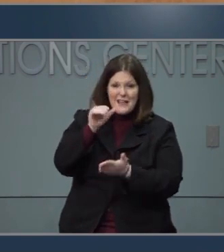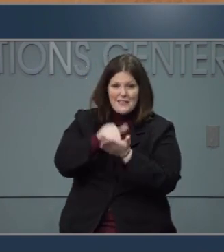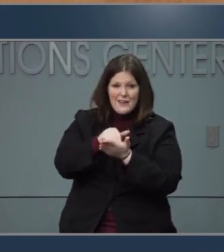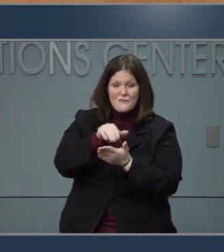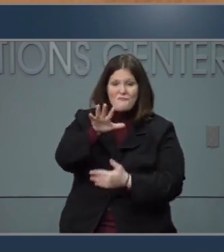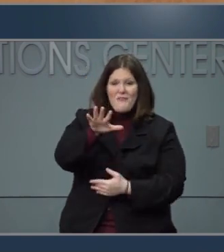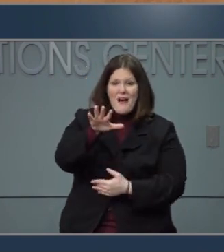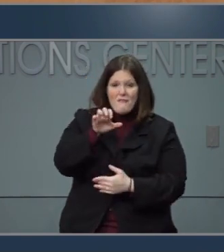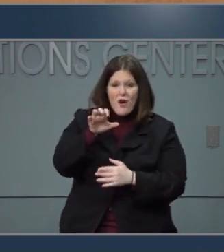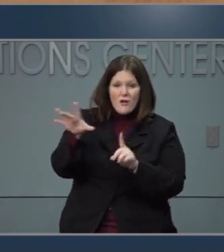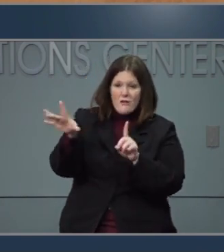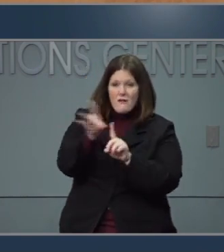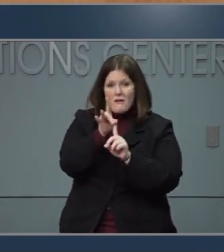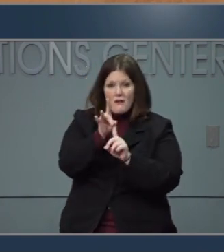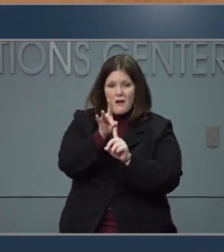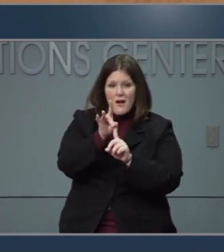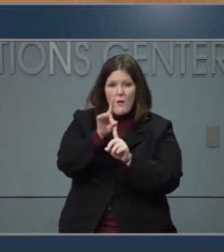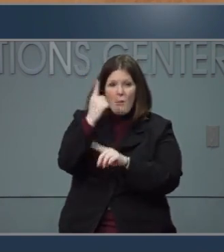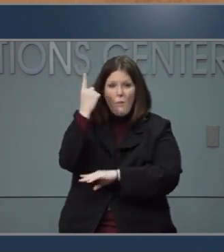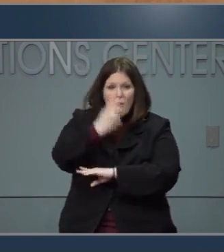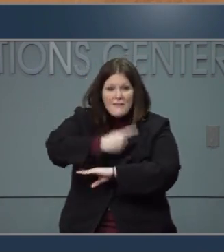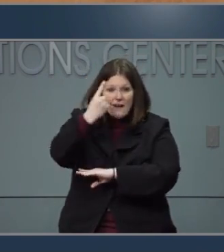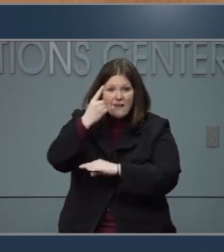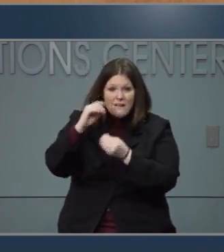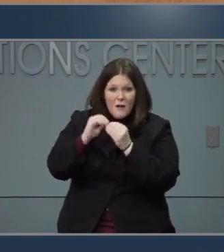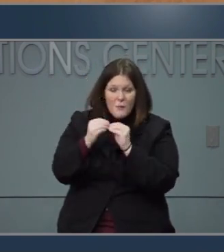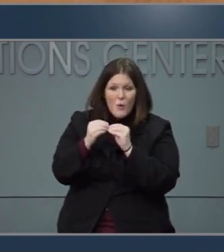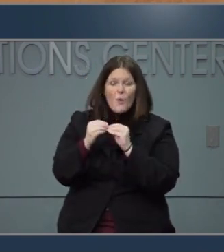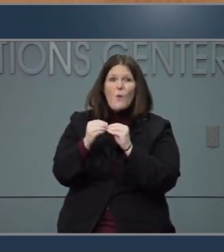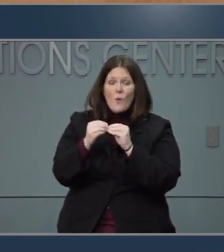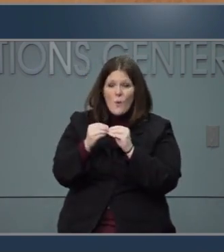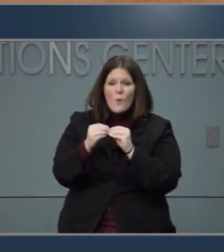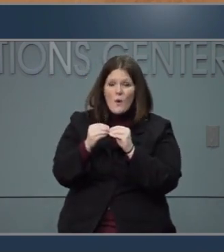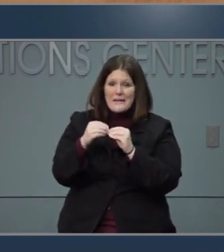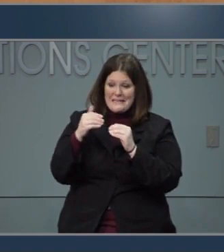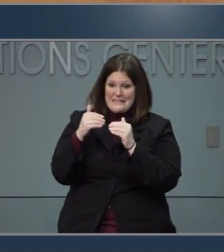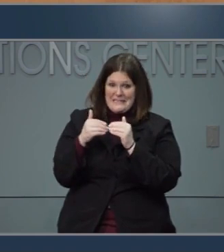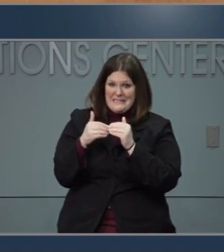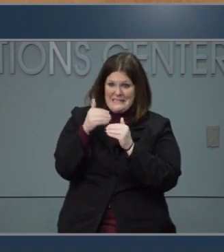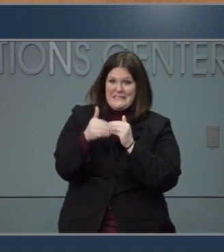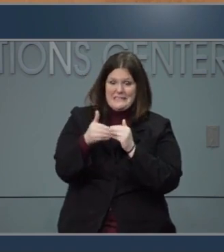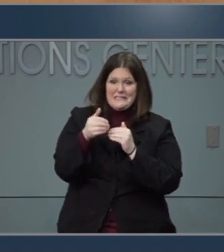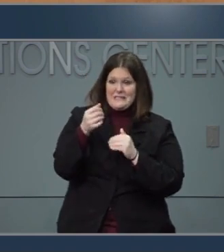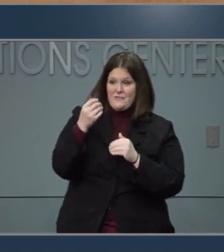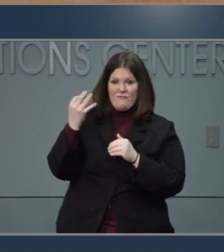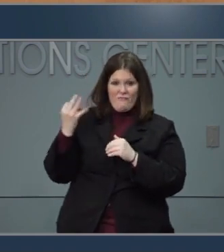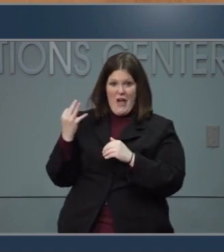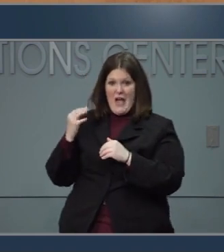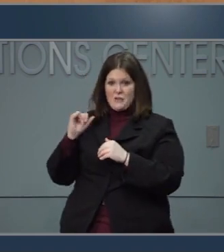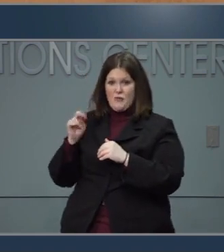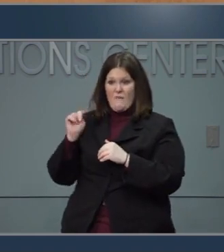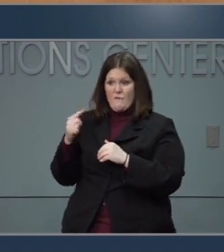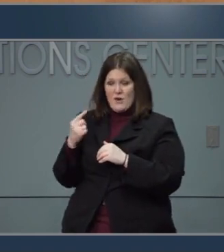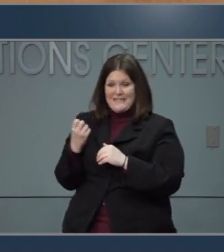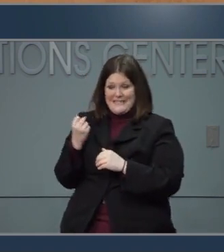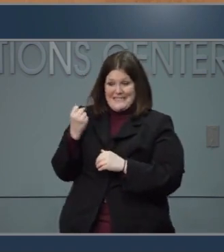ON THE FIRST DAY OF 2021, WE HIT A RECORD OF MORE THAN 9,500 REPORTED CASES IN A SINGLE DAY.